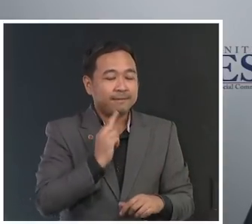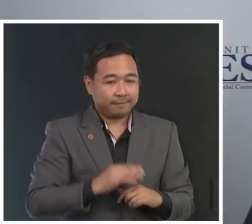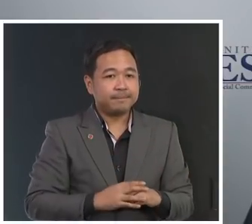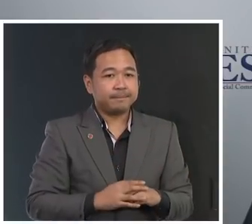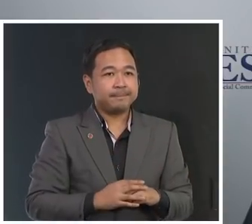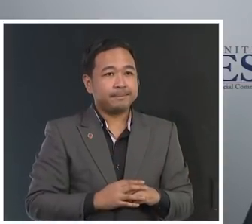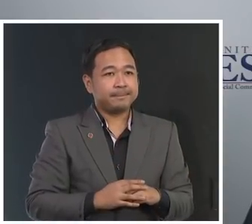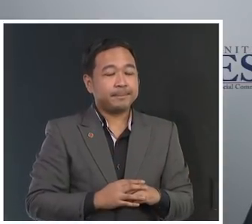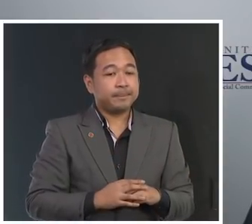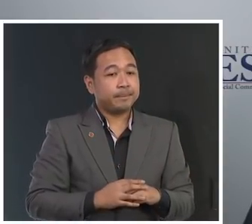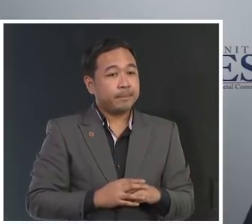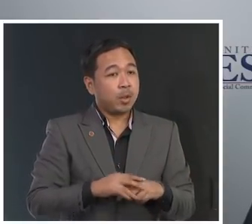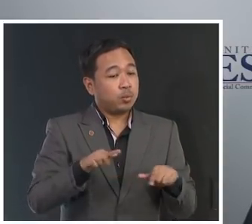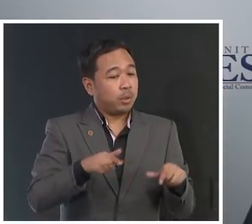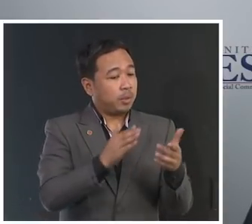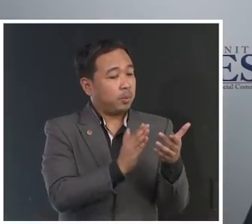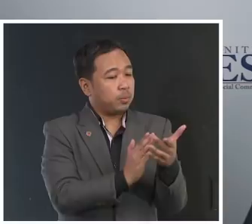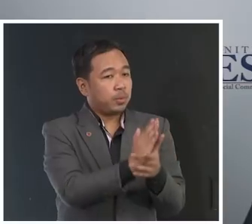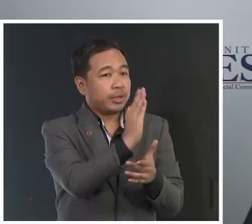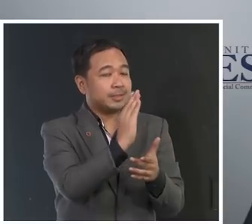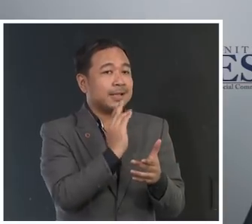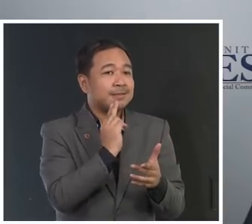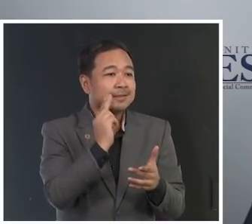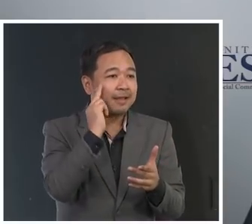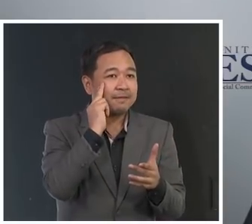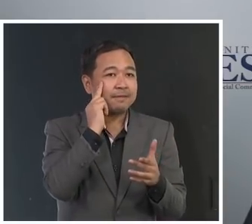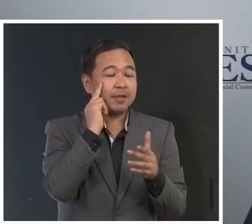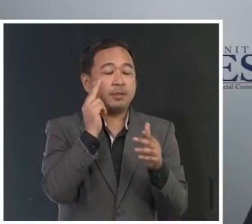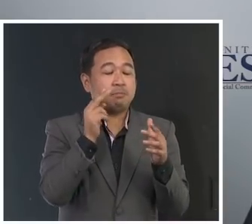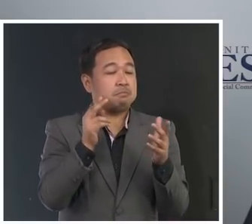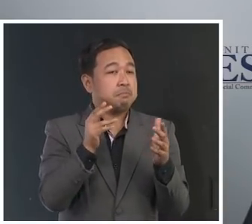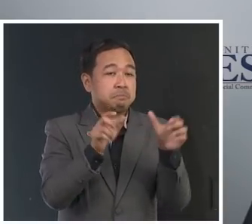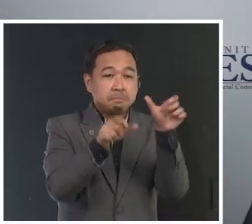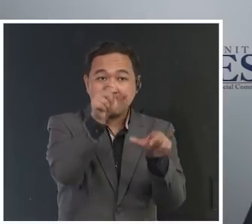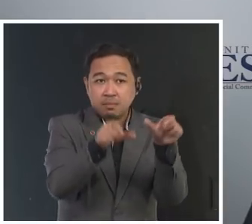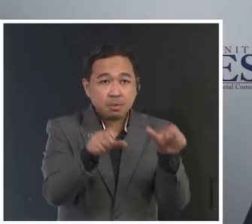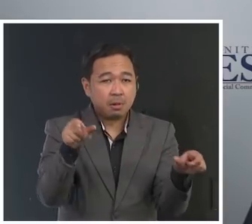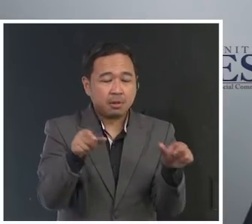for the full realization of the human rights of persons who are deaf.